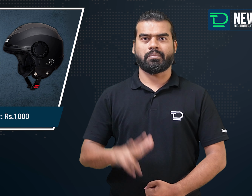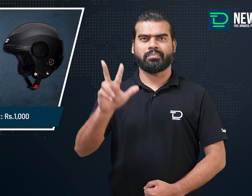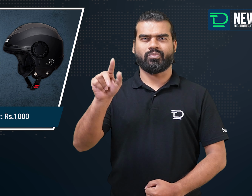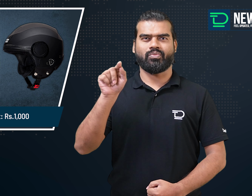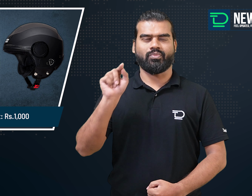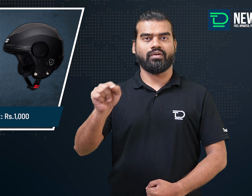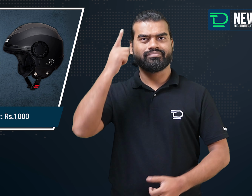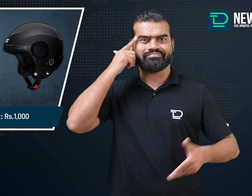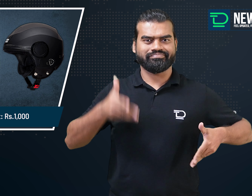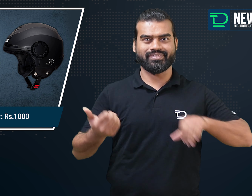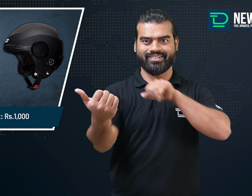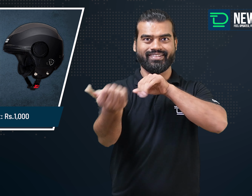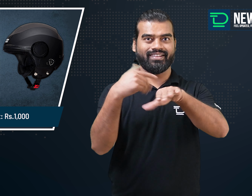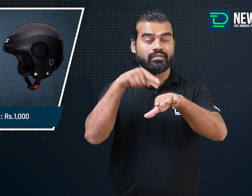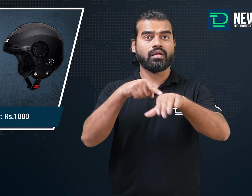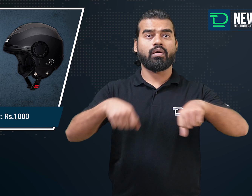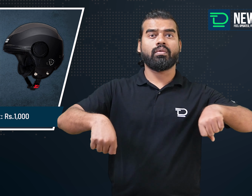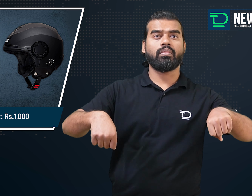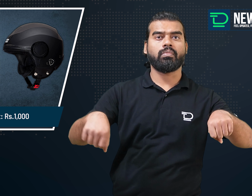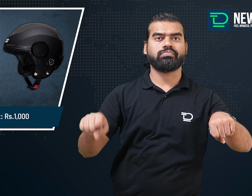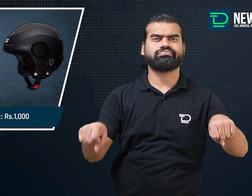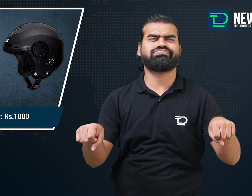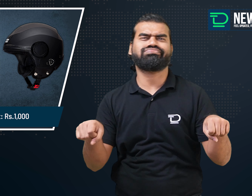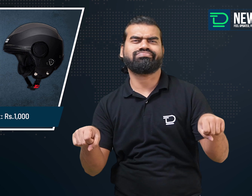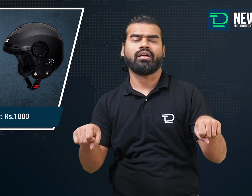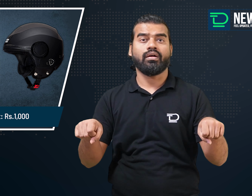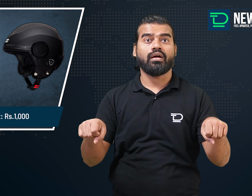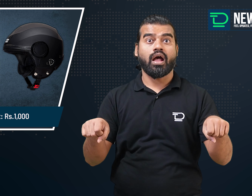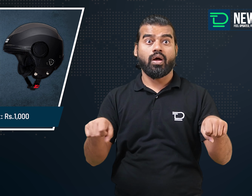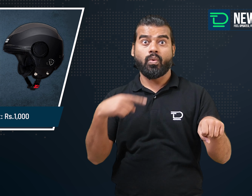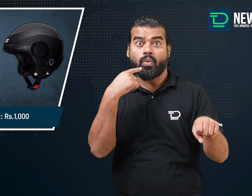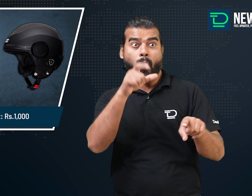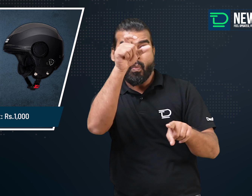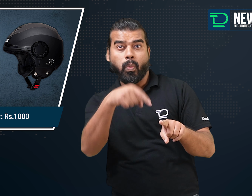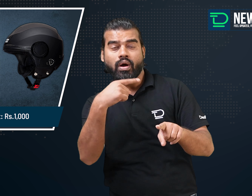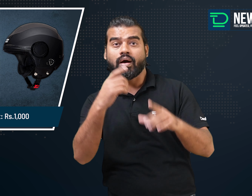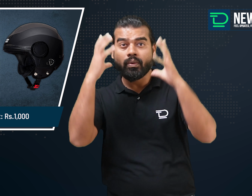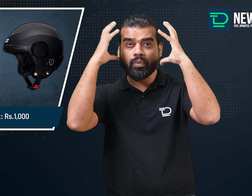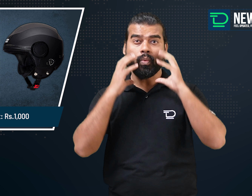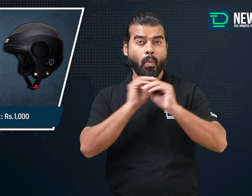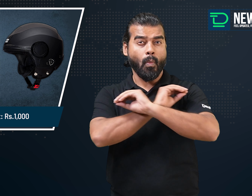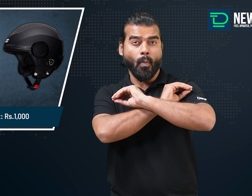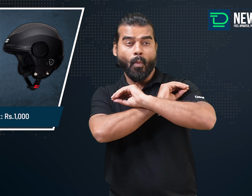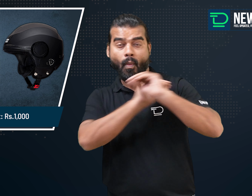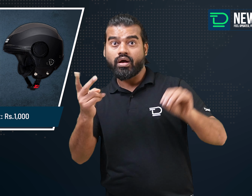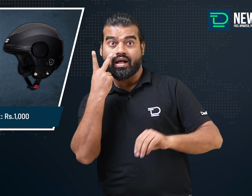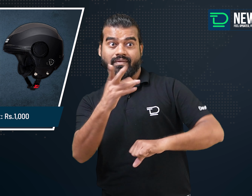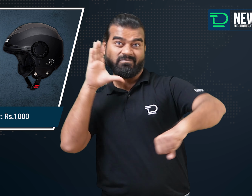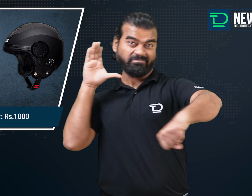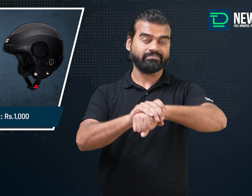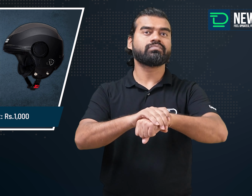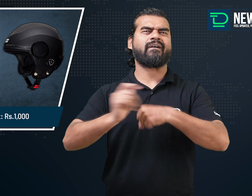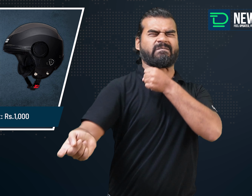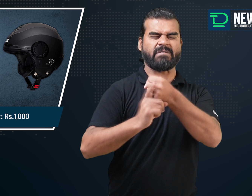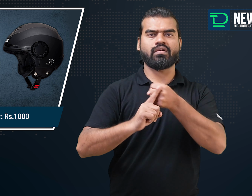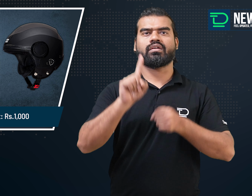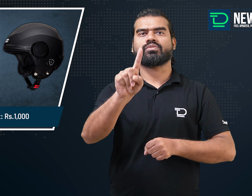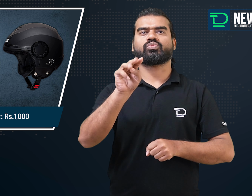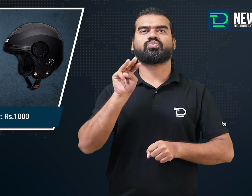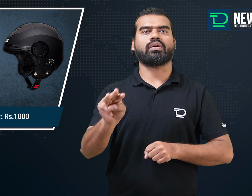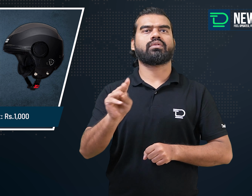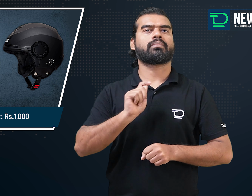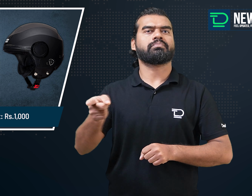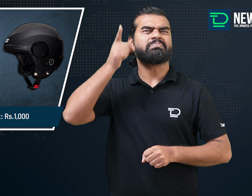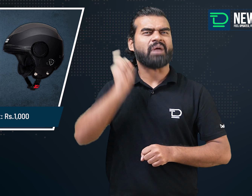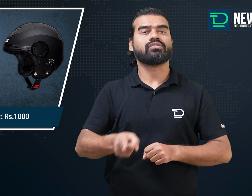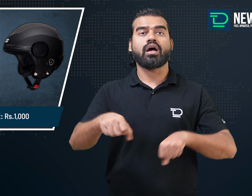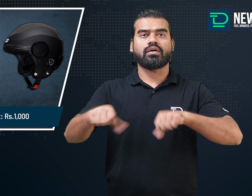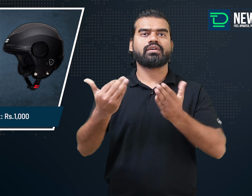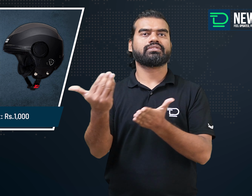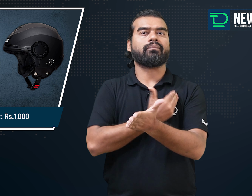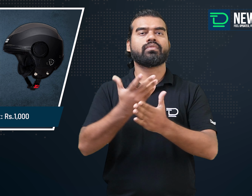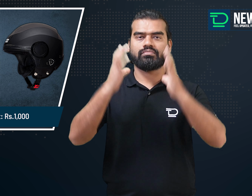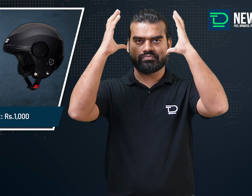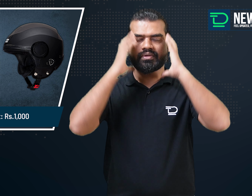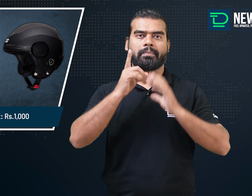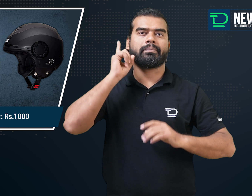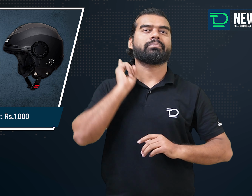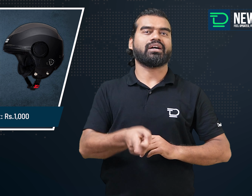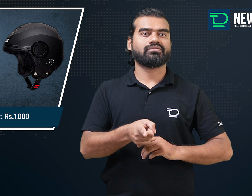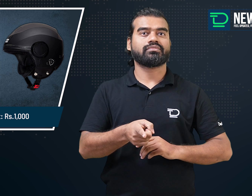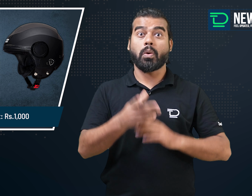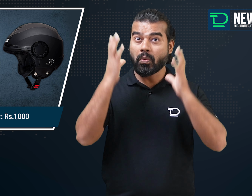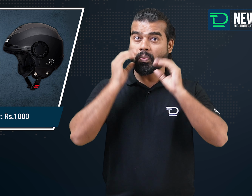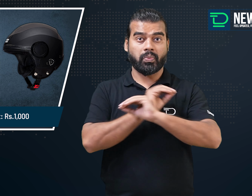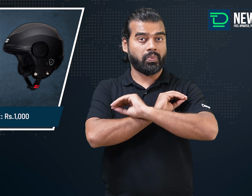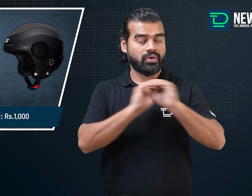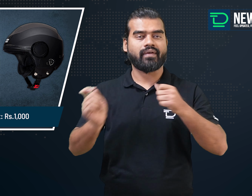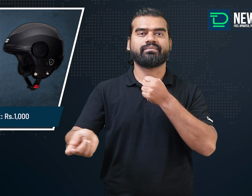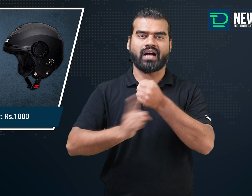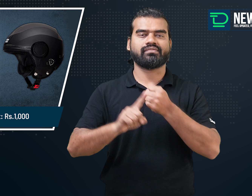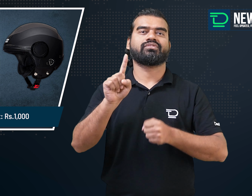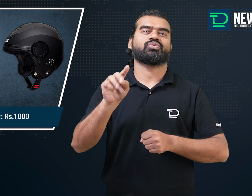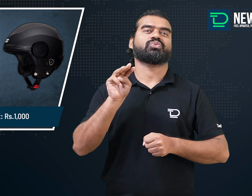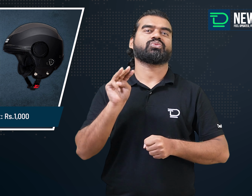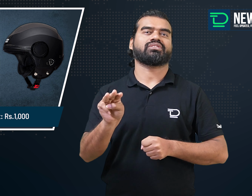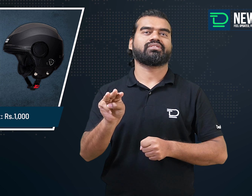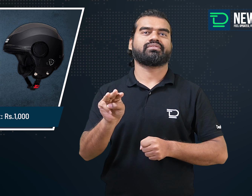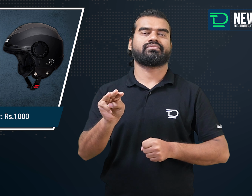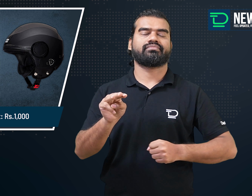8. If not wearing helmet: Rs.1,000